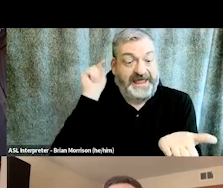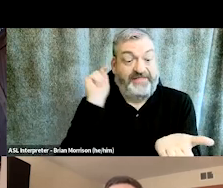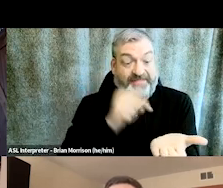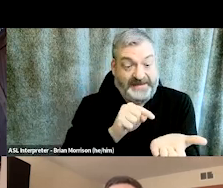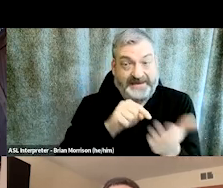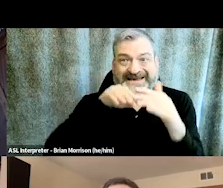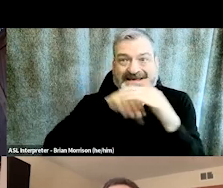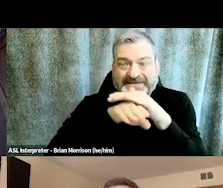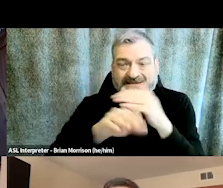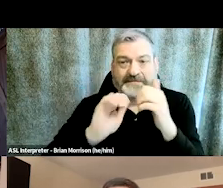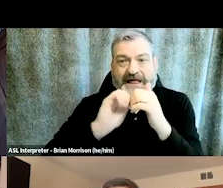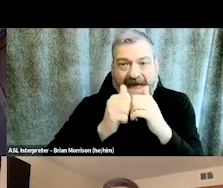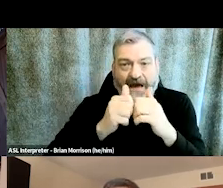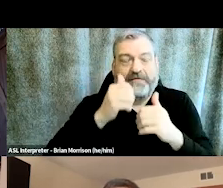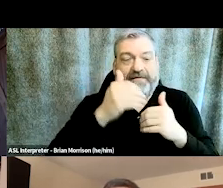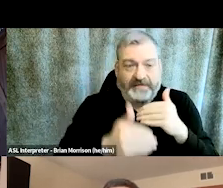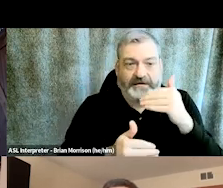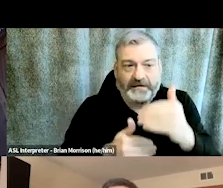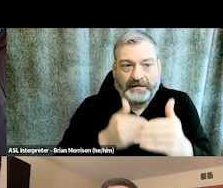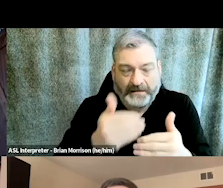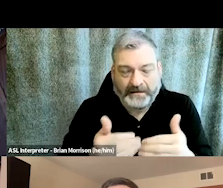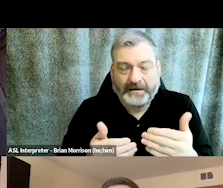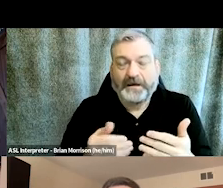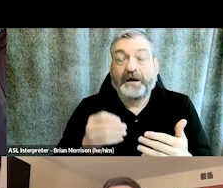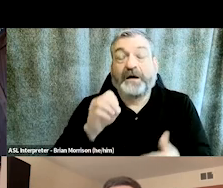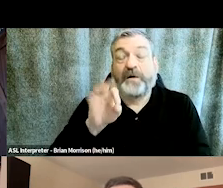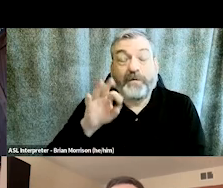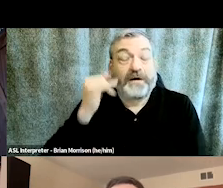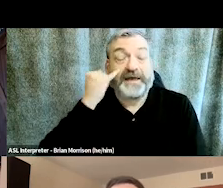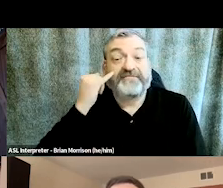And if you're already in the design phase, it's wherever you can start making those